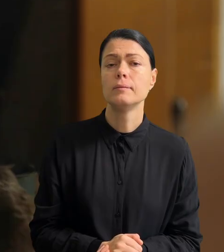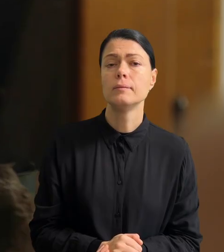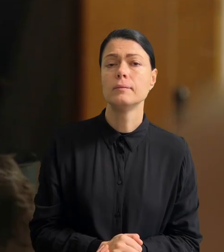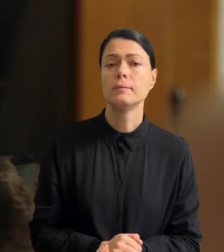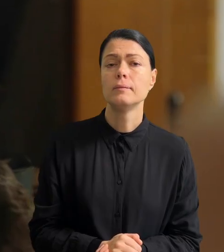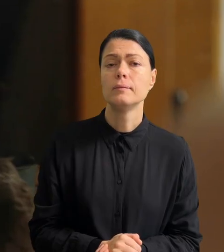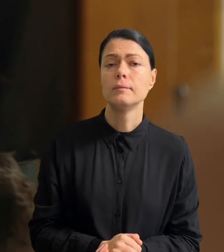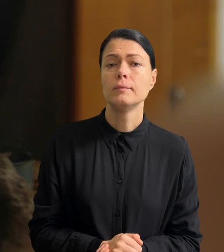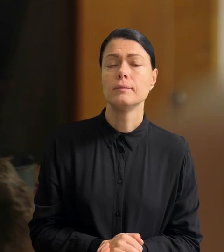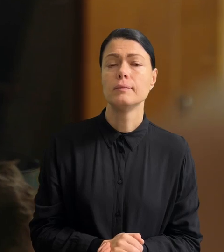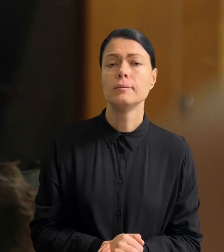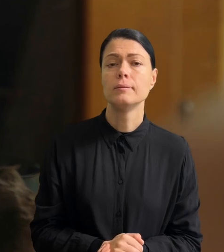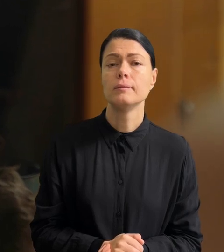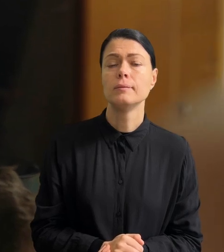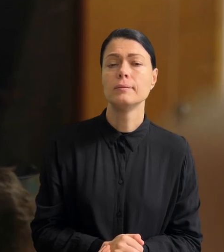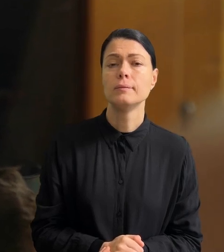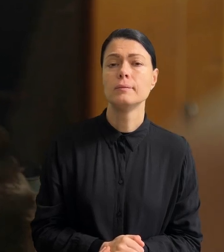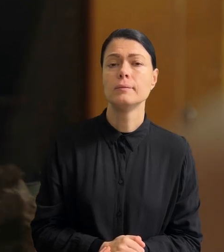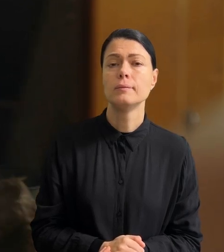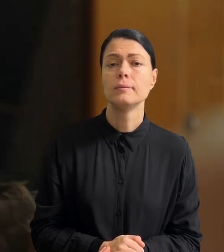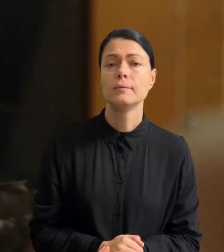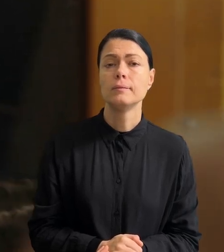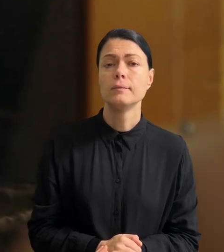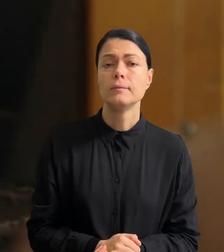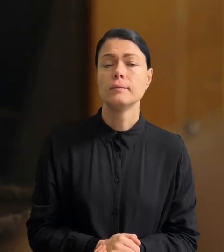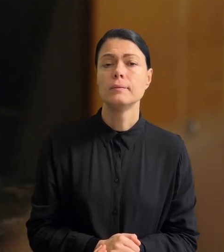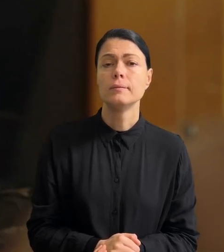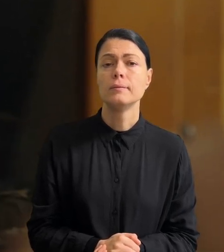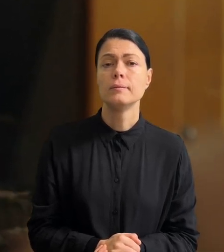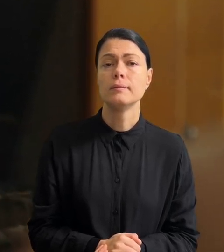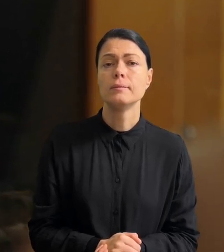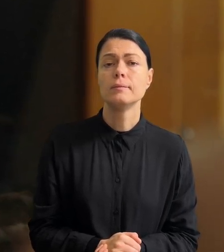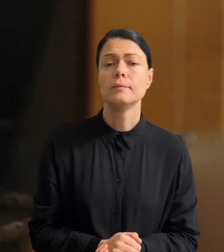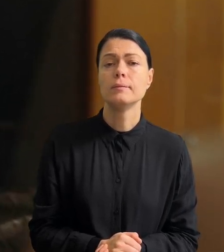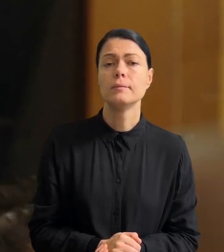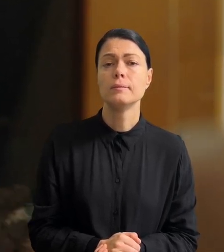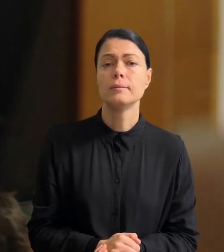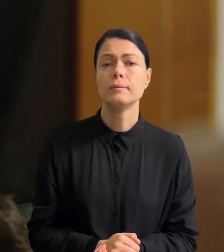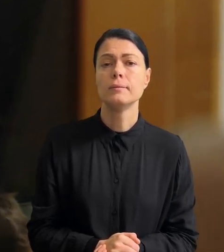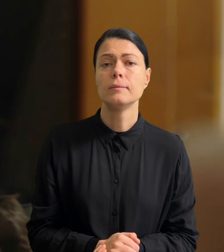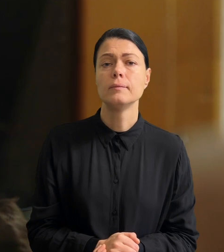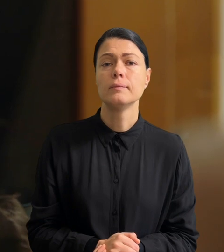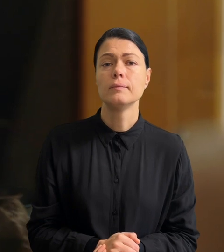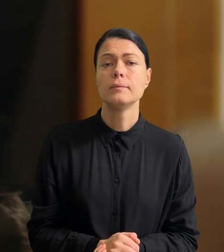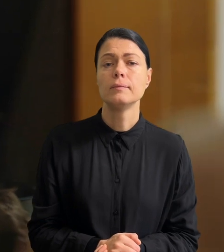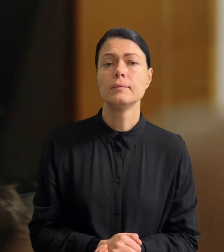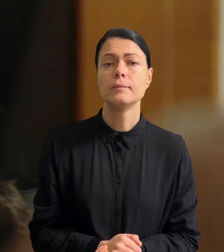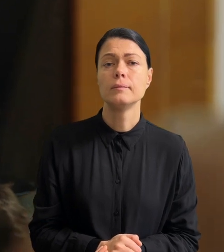People here have stopped demanding anything from me. And I have stopped setting high goals for myself.